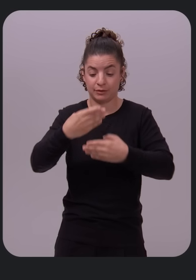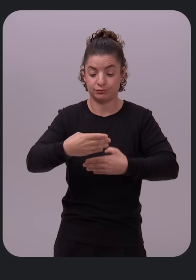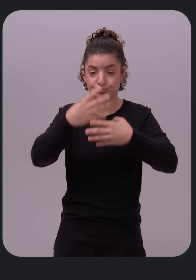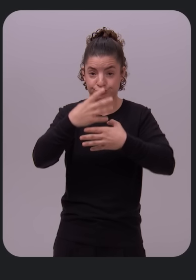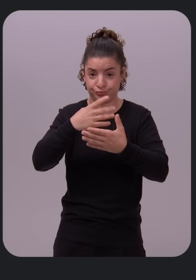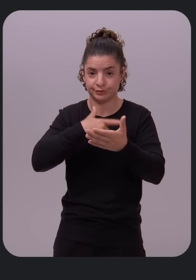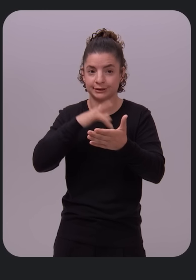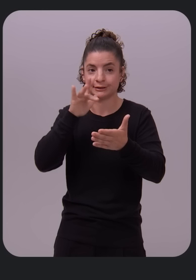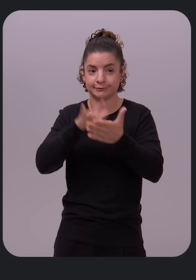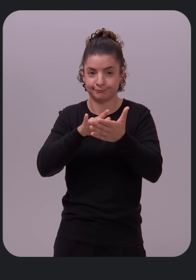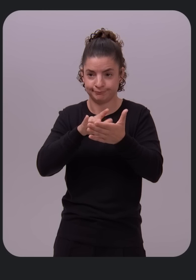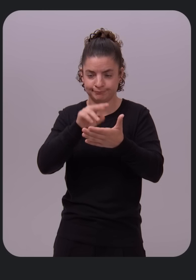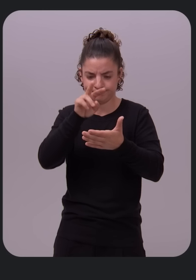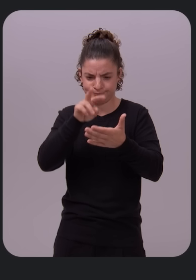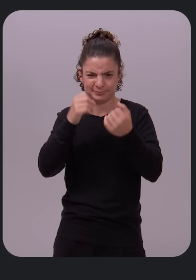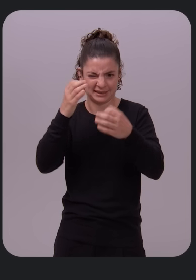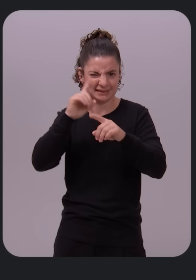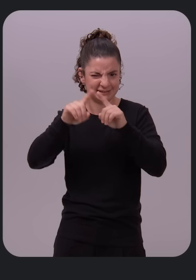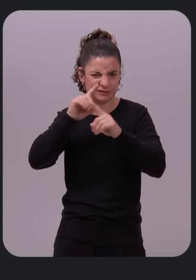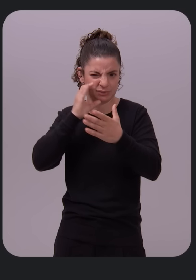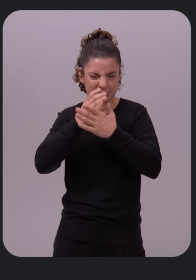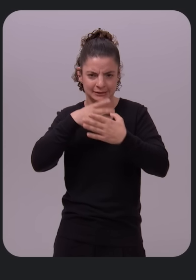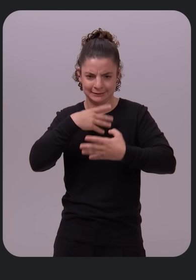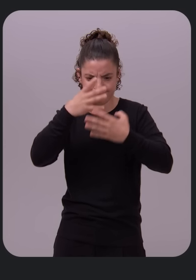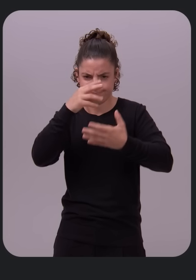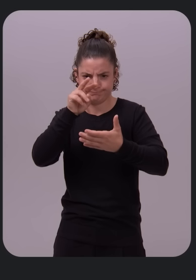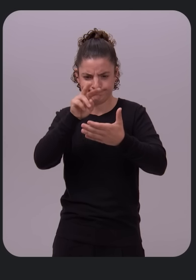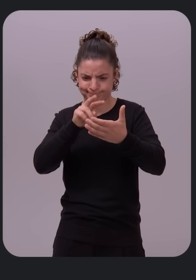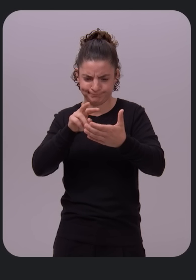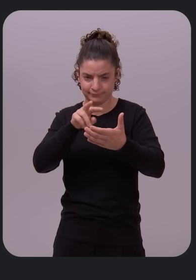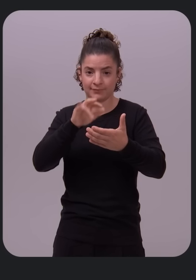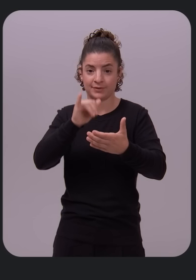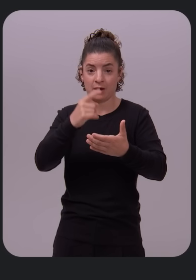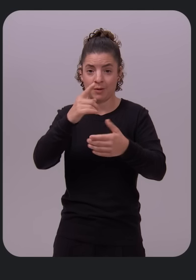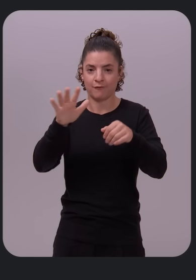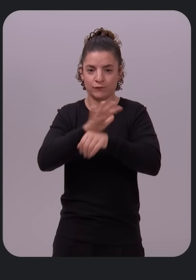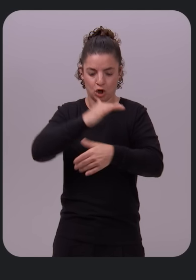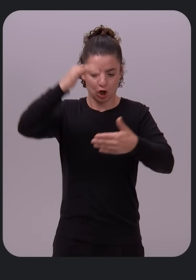I have many pictures here. I'm going to pick one that is full length and a clear view